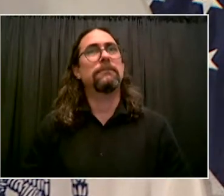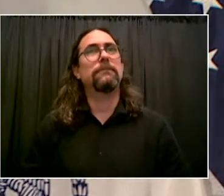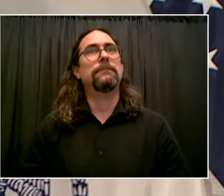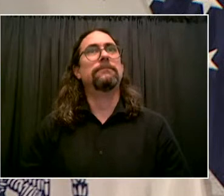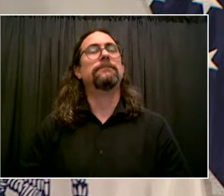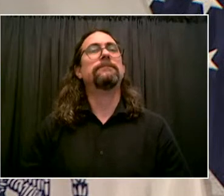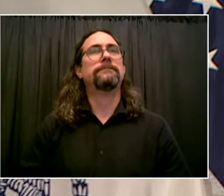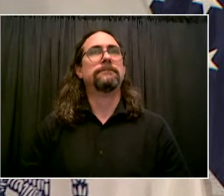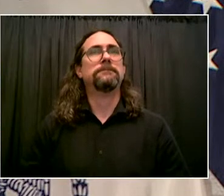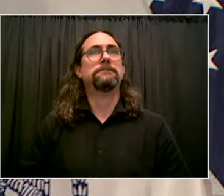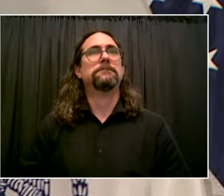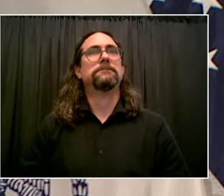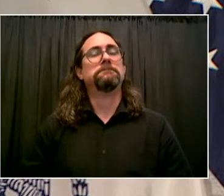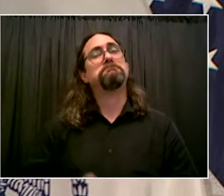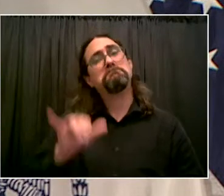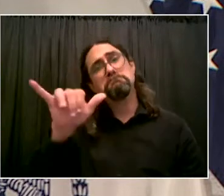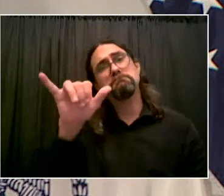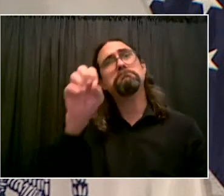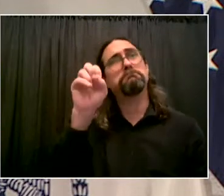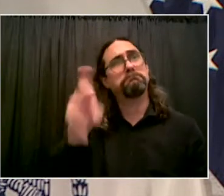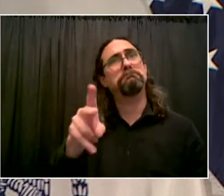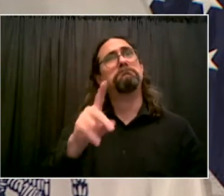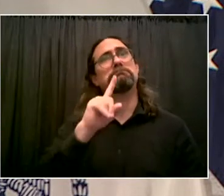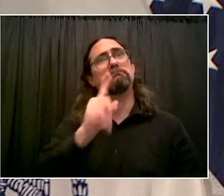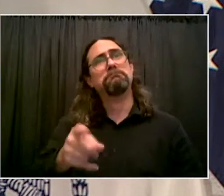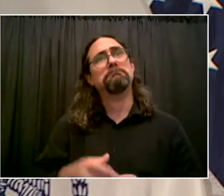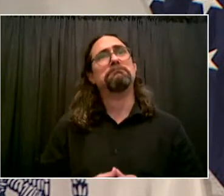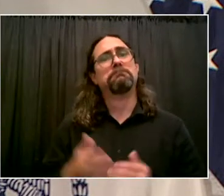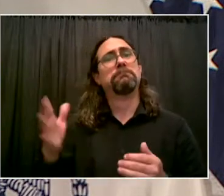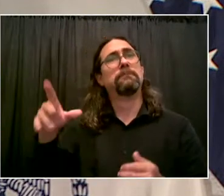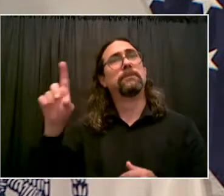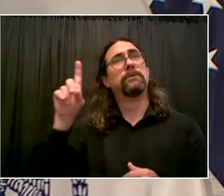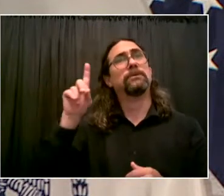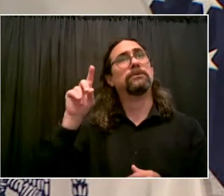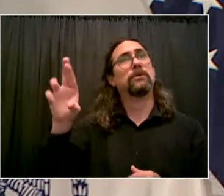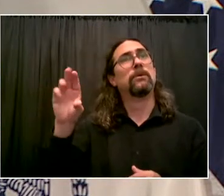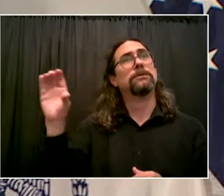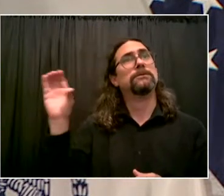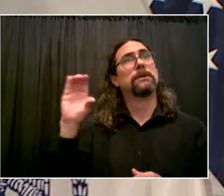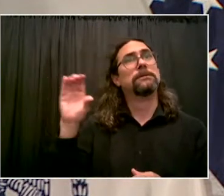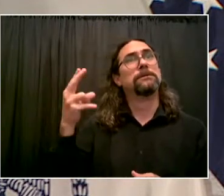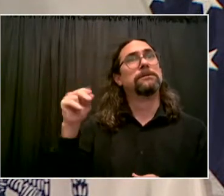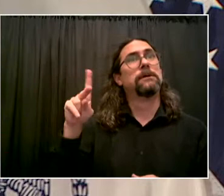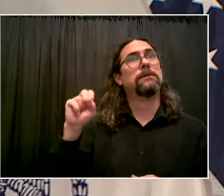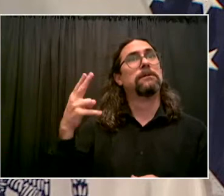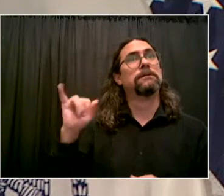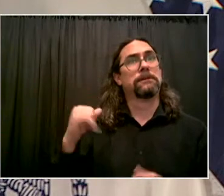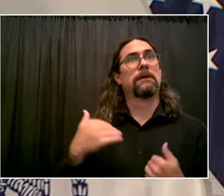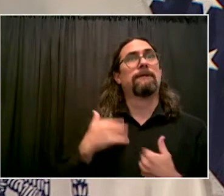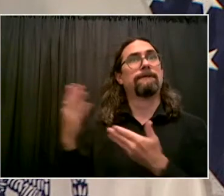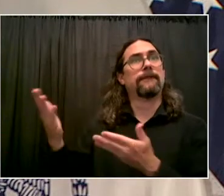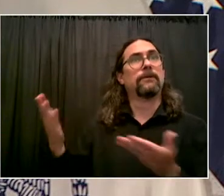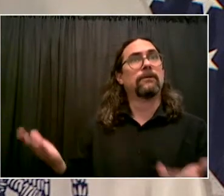QUARANTINED? WE HAVE ONLINE WITH US, DR. CHOKSHI AND DR. ANDREW WHO